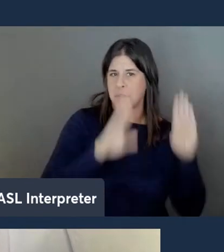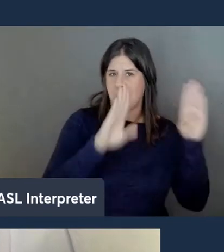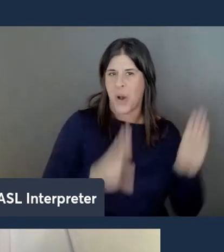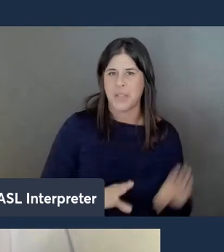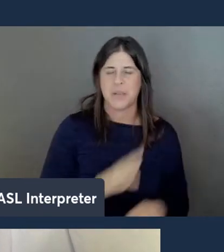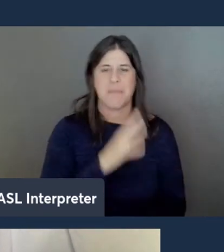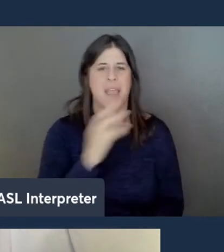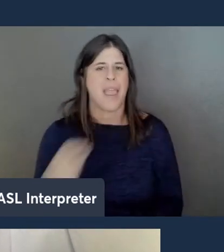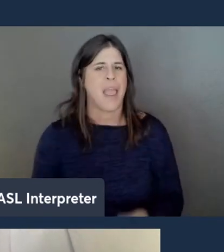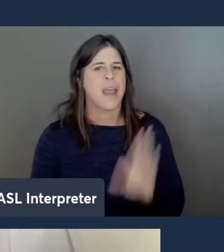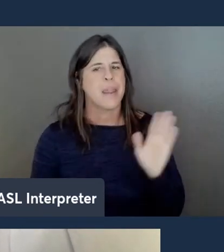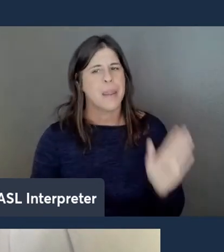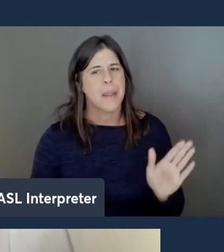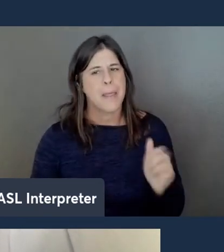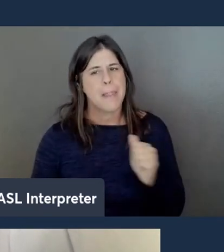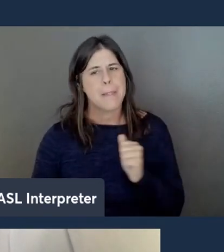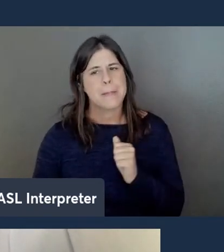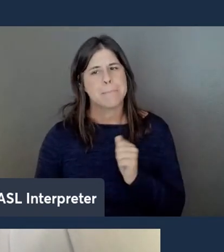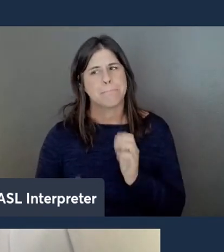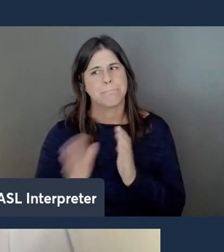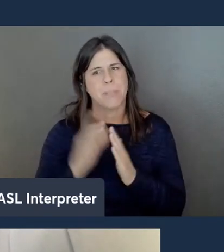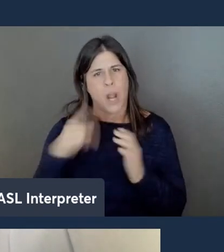And, are these instances available right now?